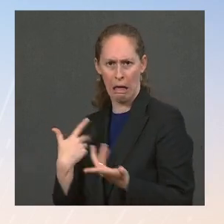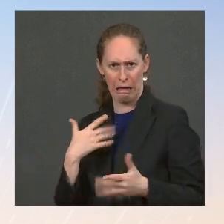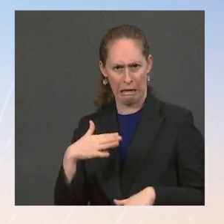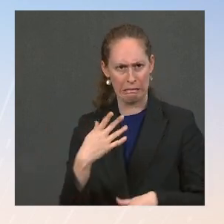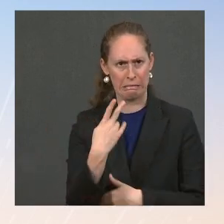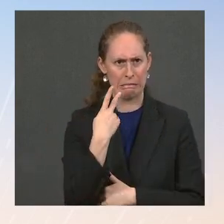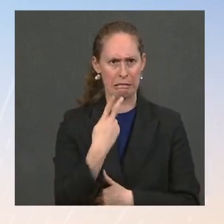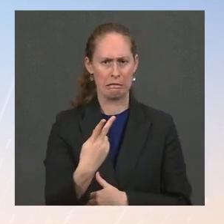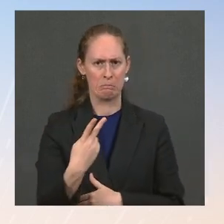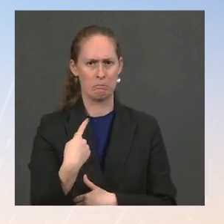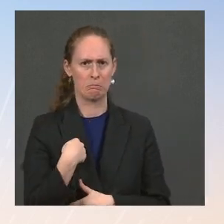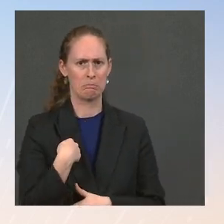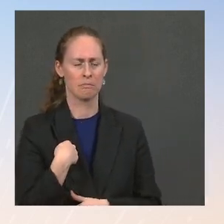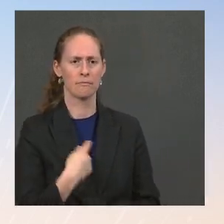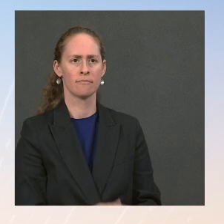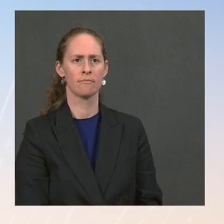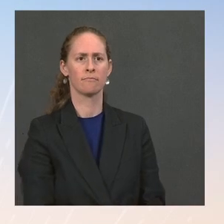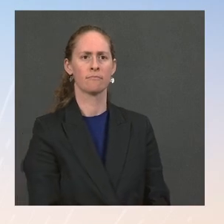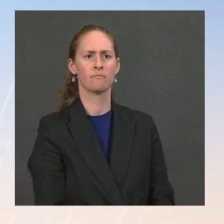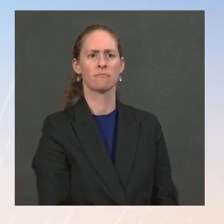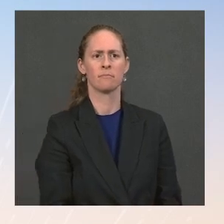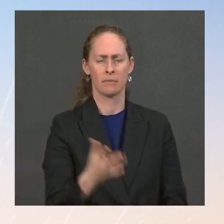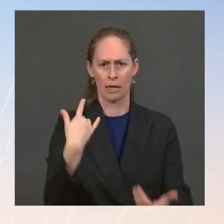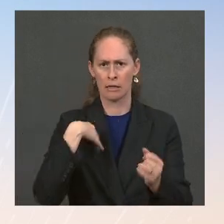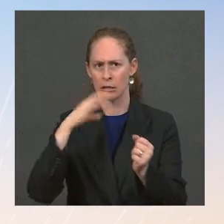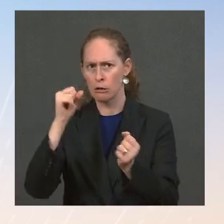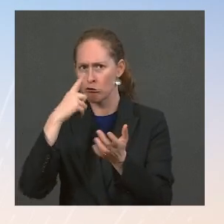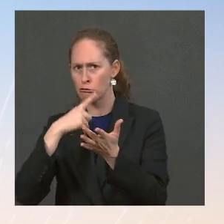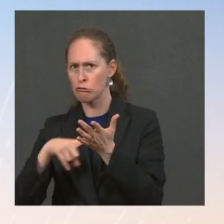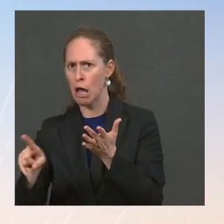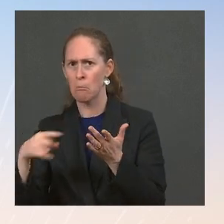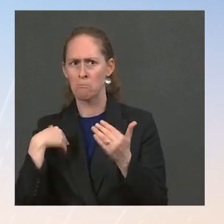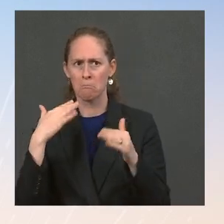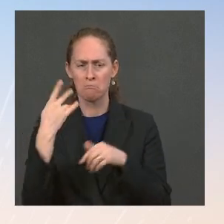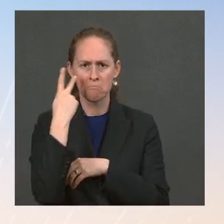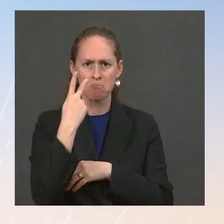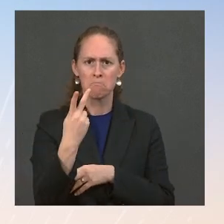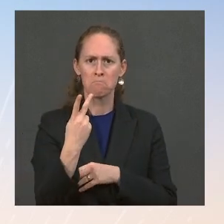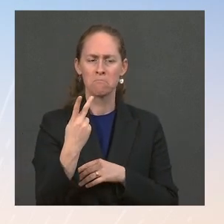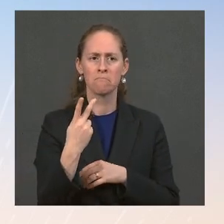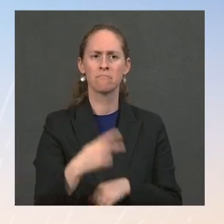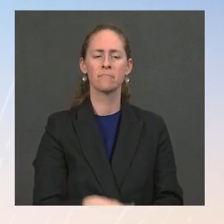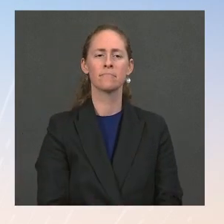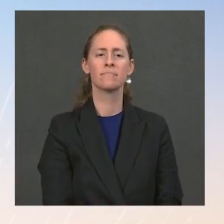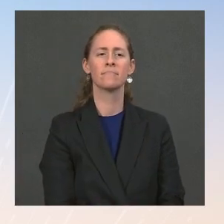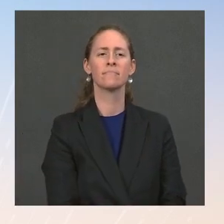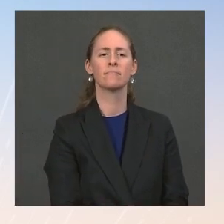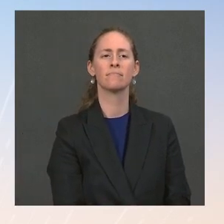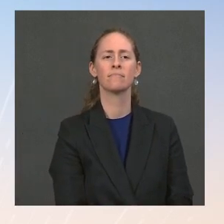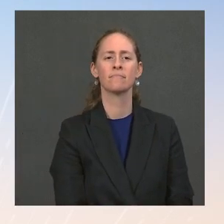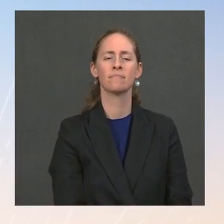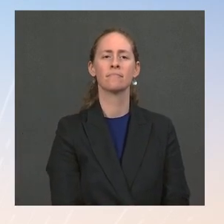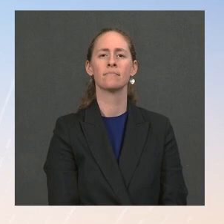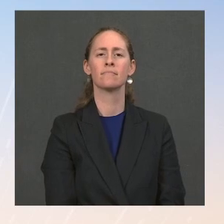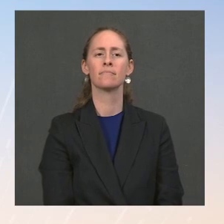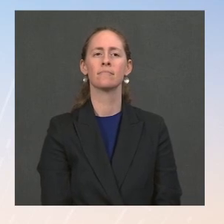or I'm happy to check if they have seen the letter. I'm happy to check with them, but I'd have to take a closer look at it. I would say the President certainly believes